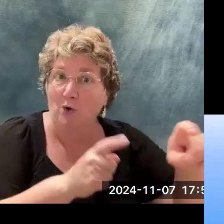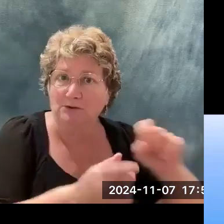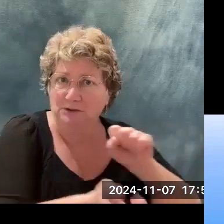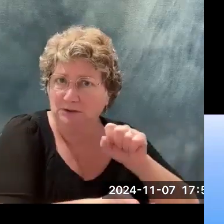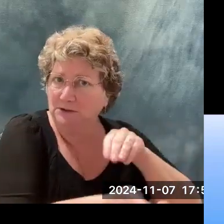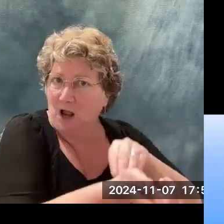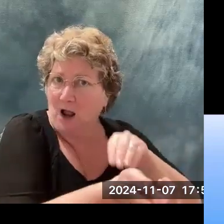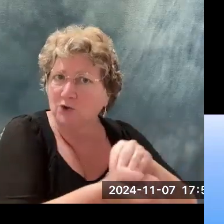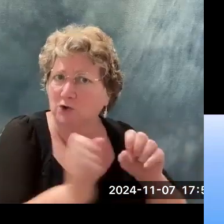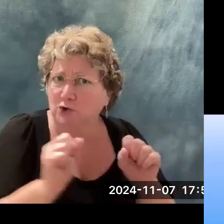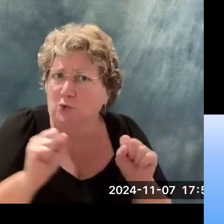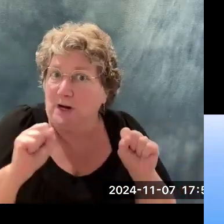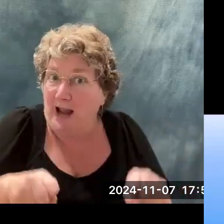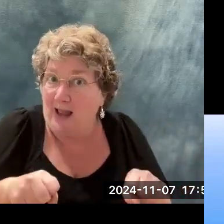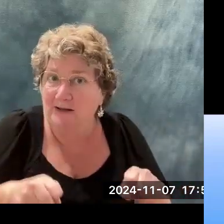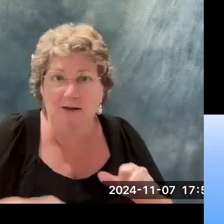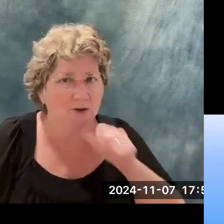Any other questions or thoughts?